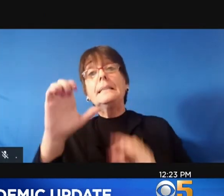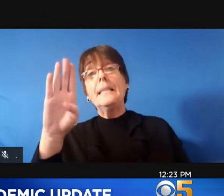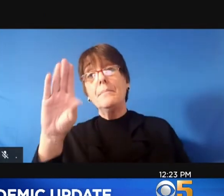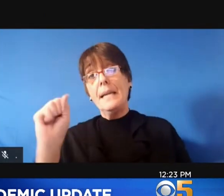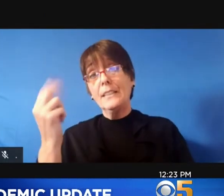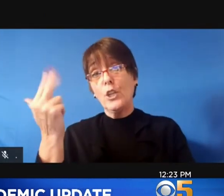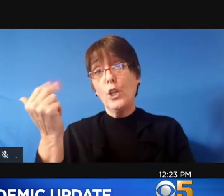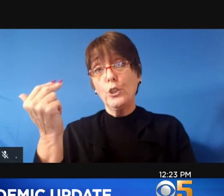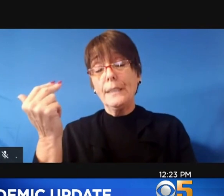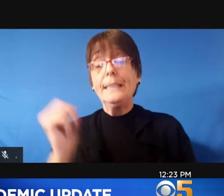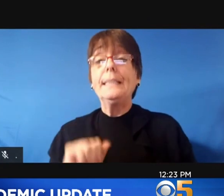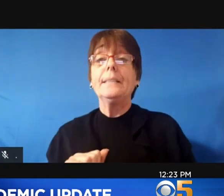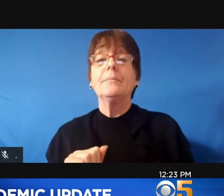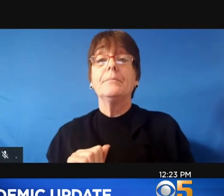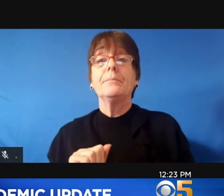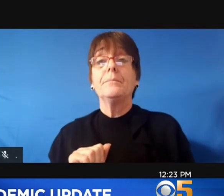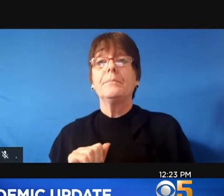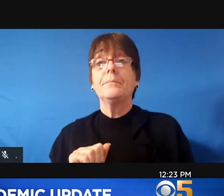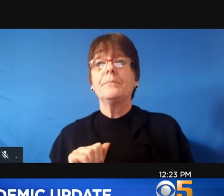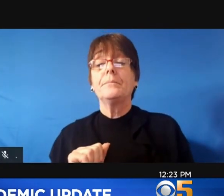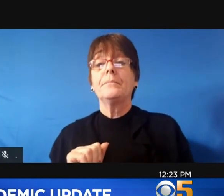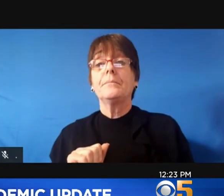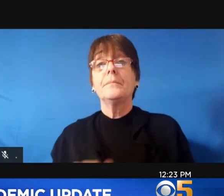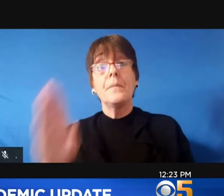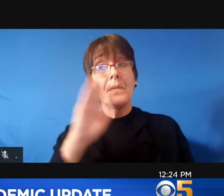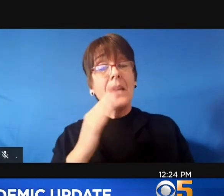RATES OF TRANSMISSION WHICH IS WHAT WE WANT TO AVOID STATEWIDE.